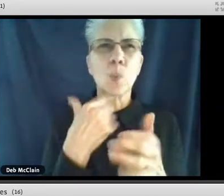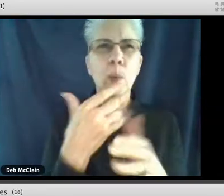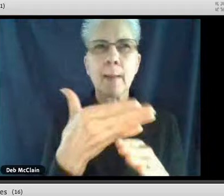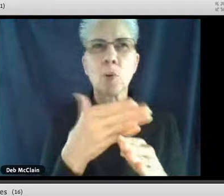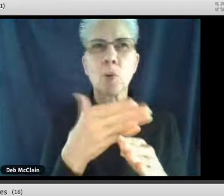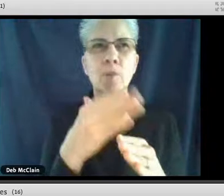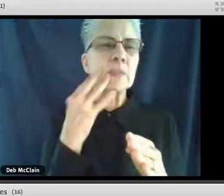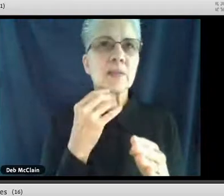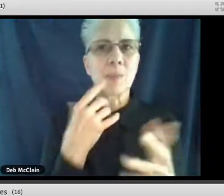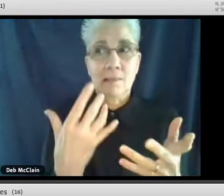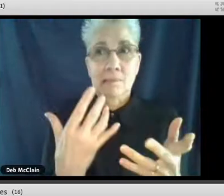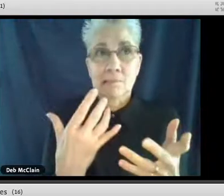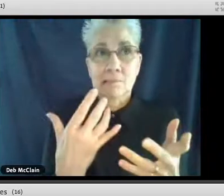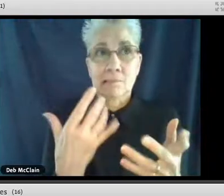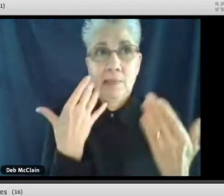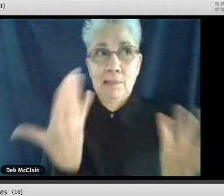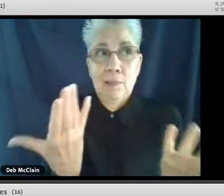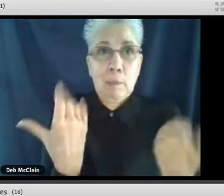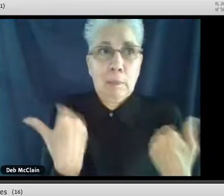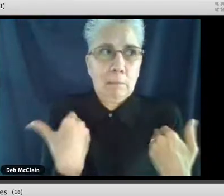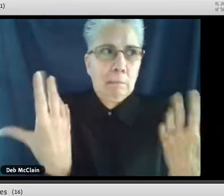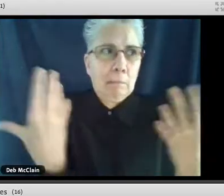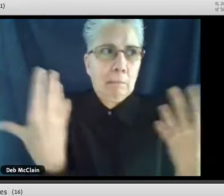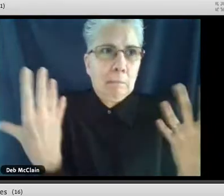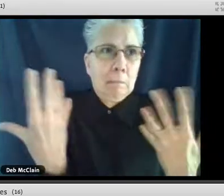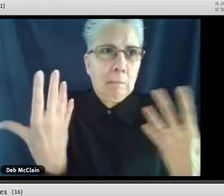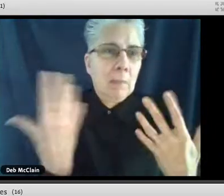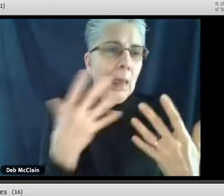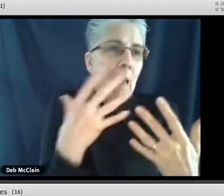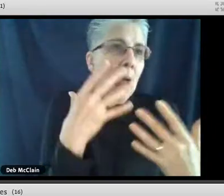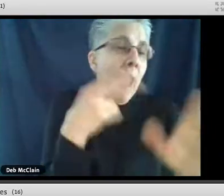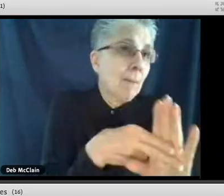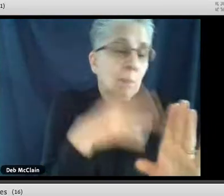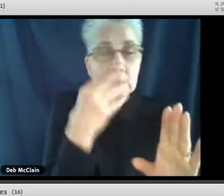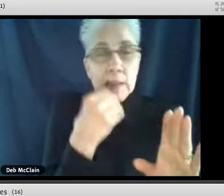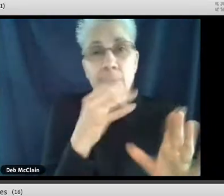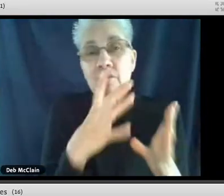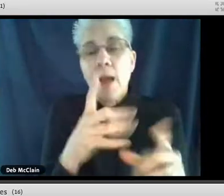I'm like, "I don't know. I slept. It was fine." But if they gave me,